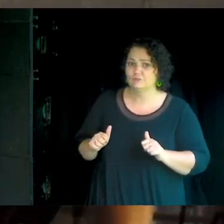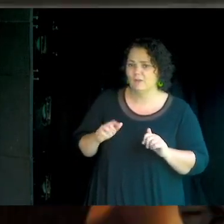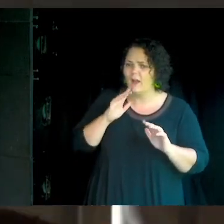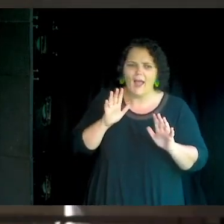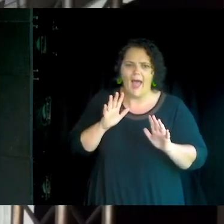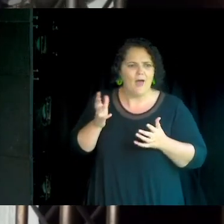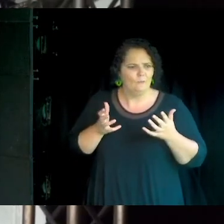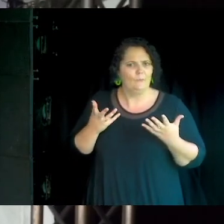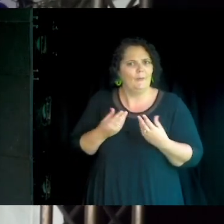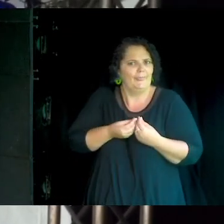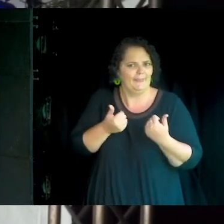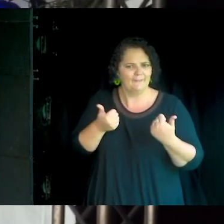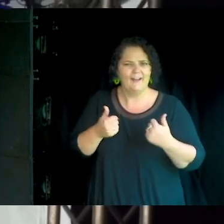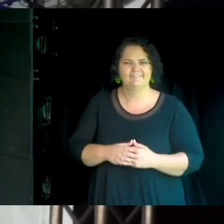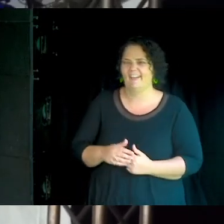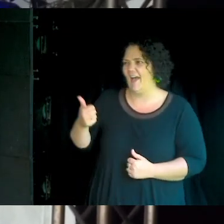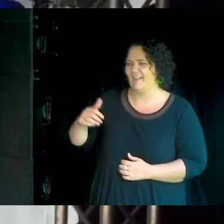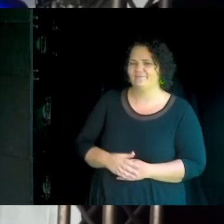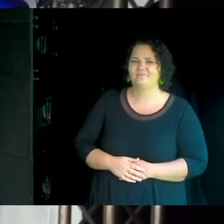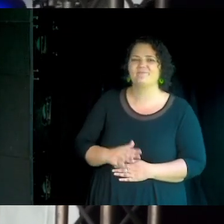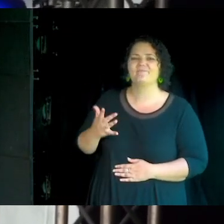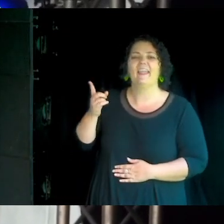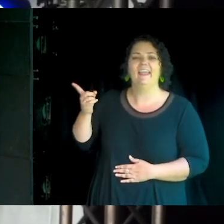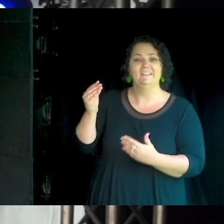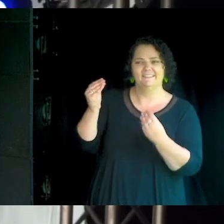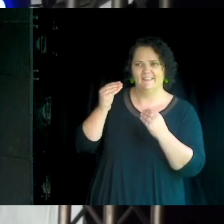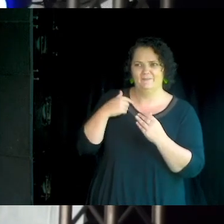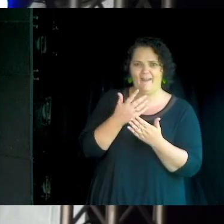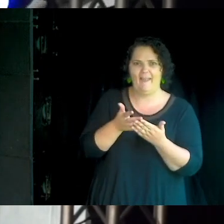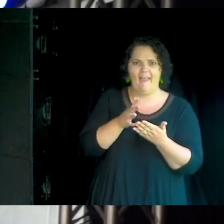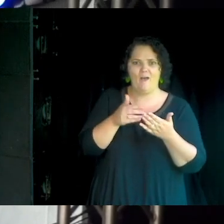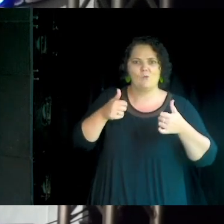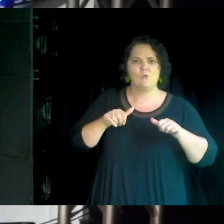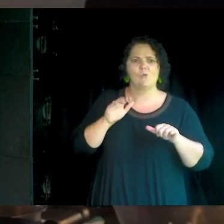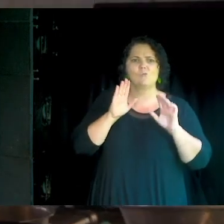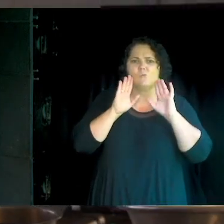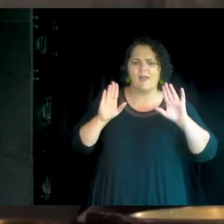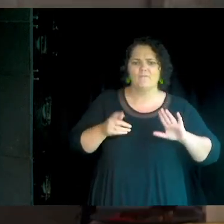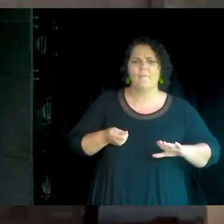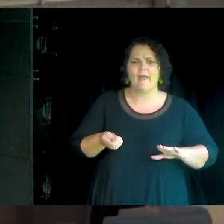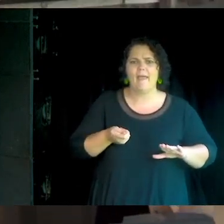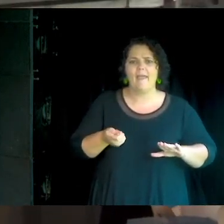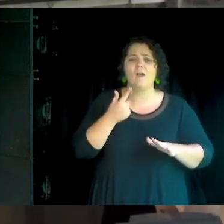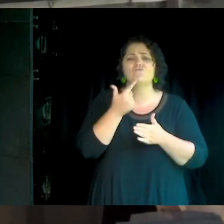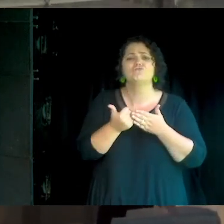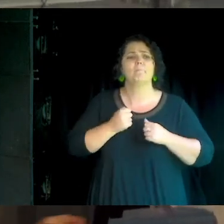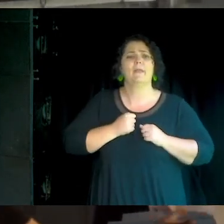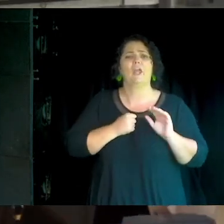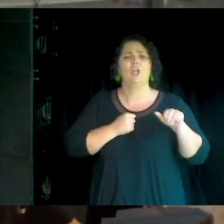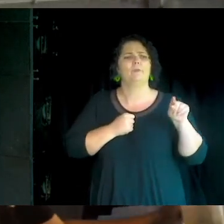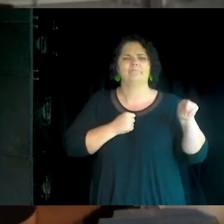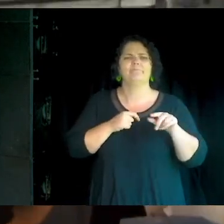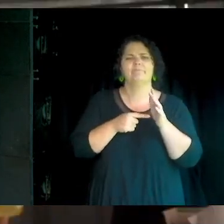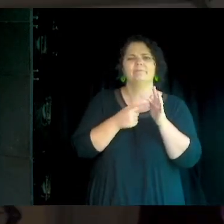so emily teach me how to use this amazing pan I normally use a teflon pan at home so non-stick pan